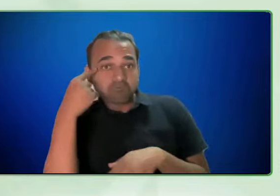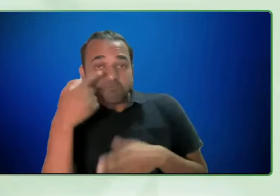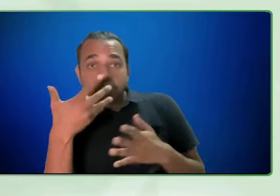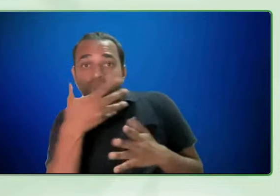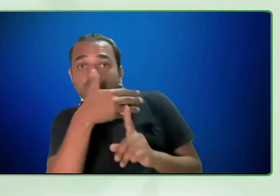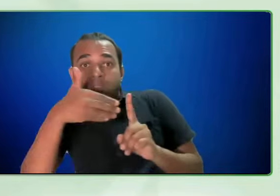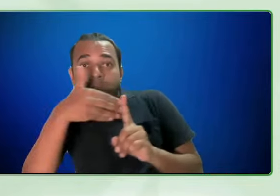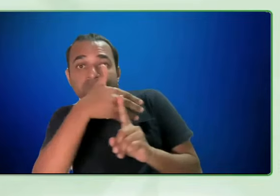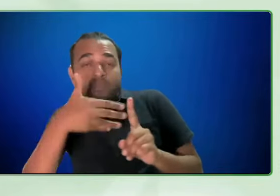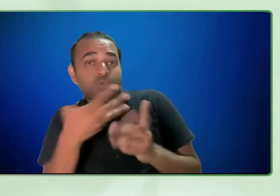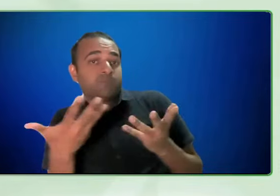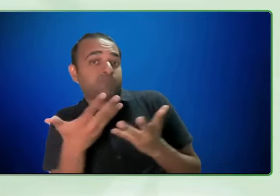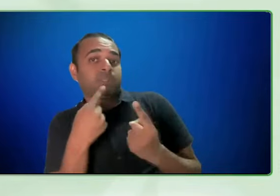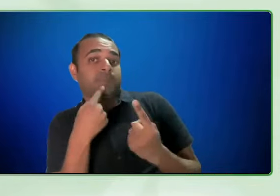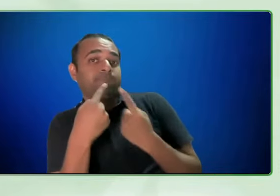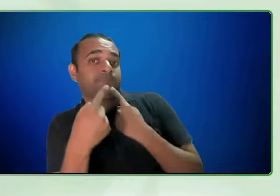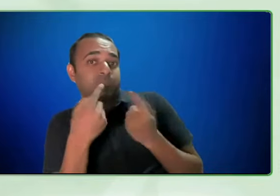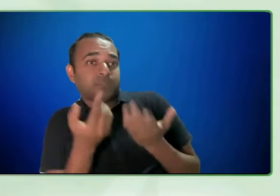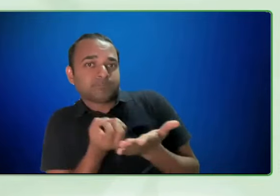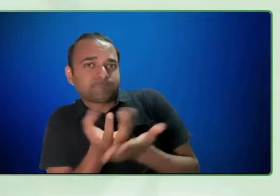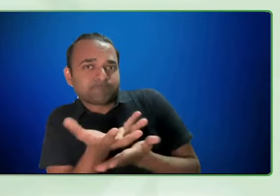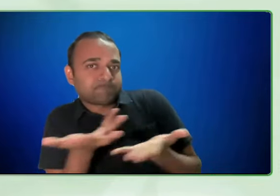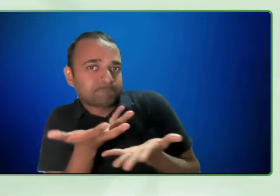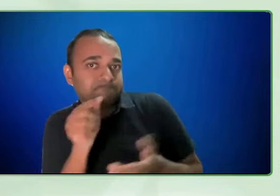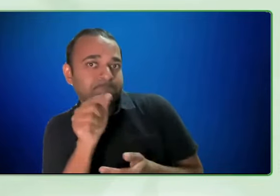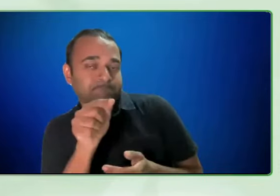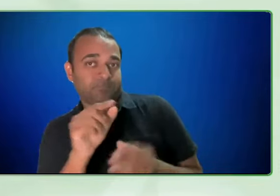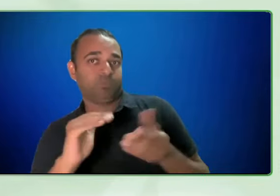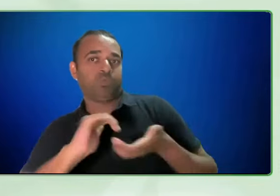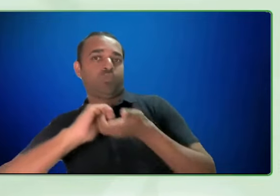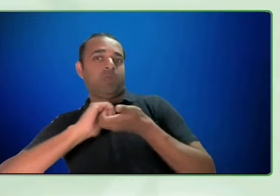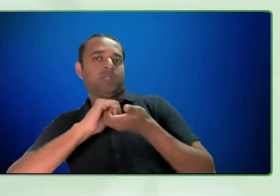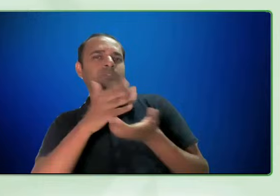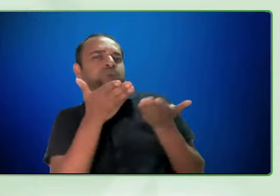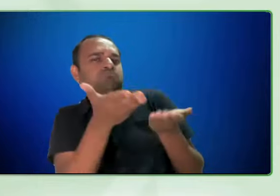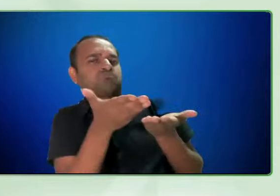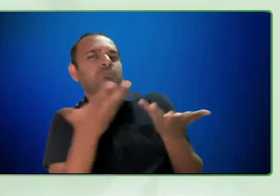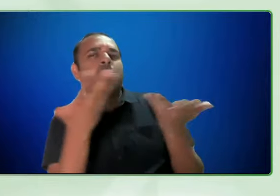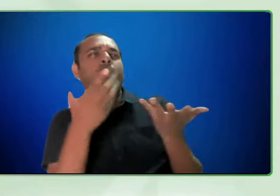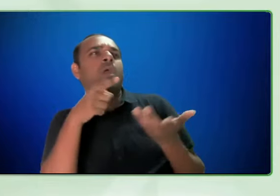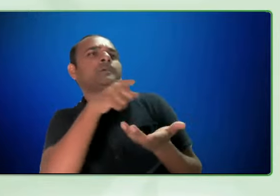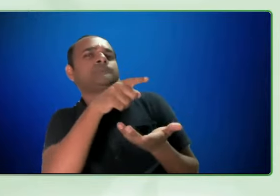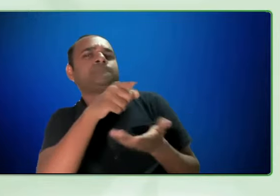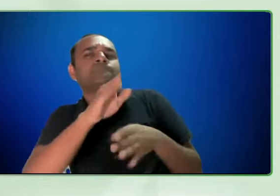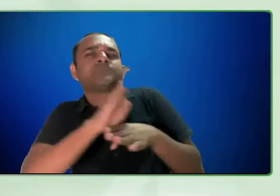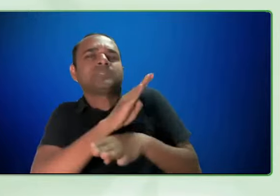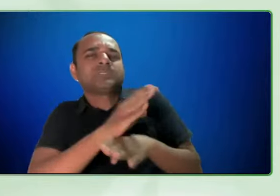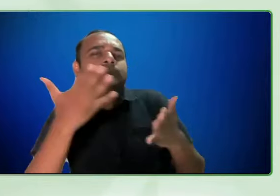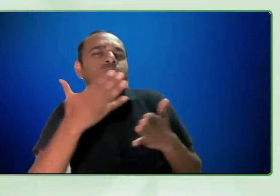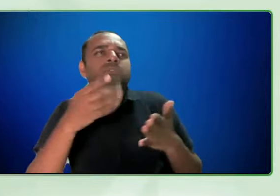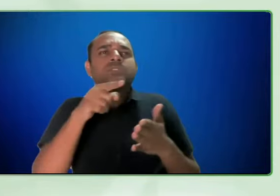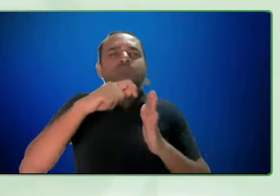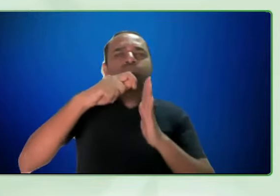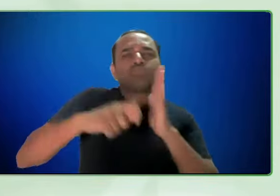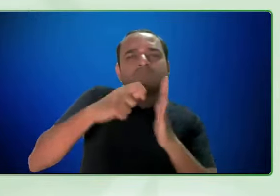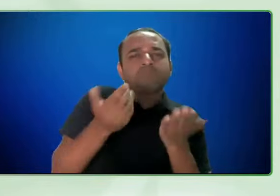20 years old, but I have had past experience of working with marginalised youth and getting them